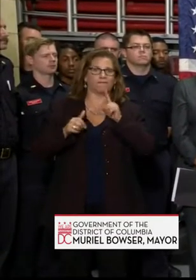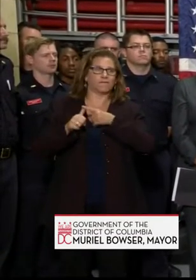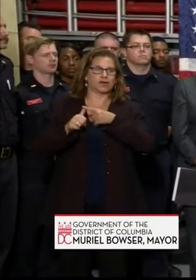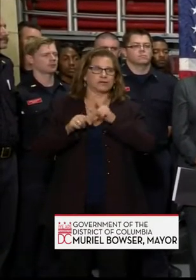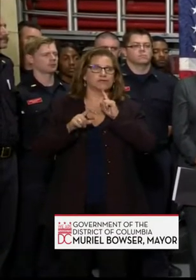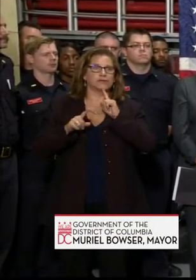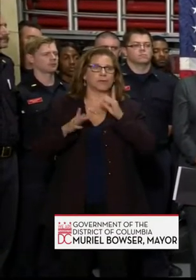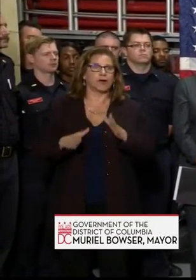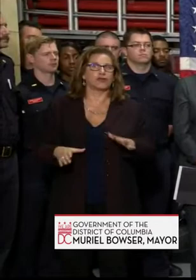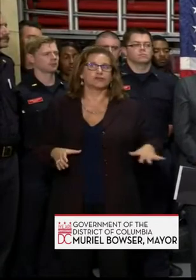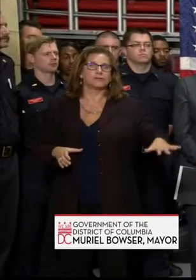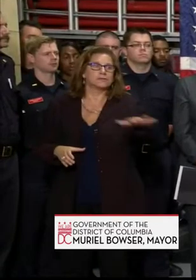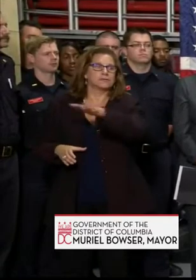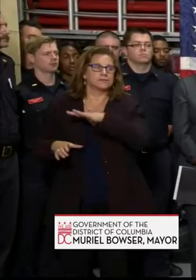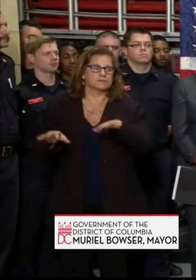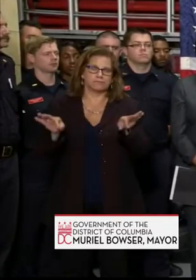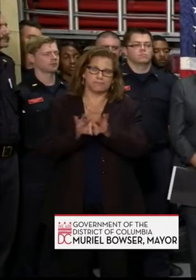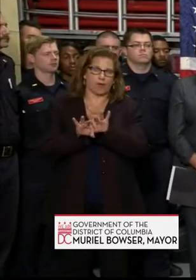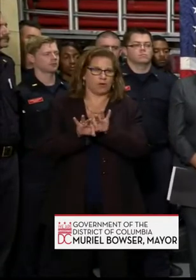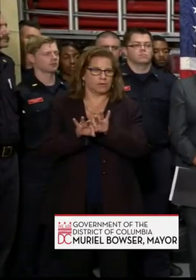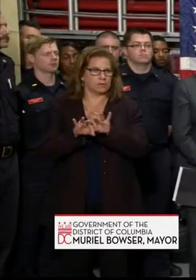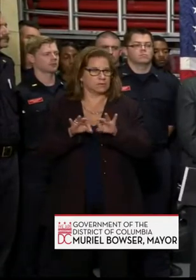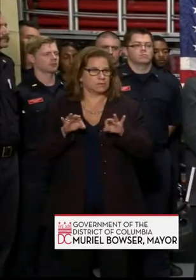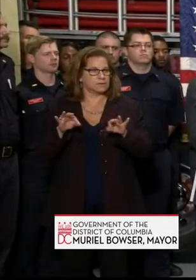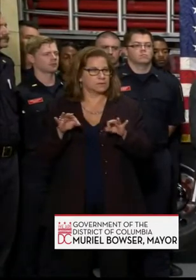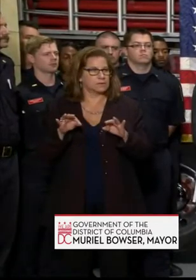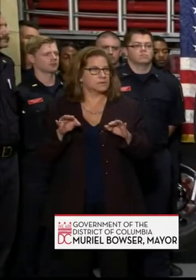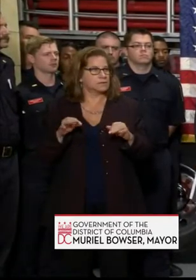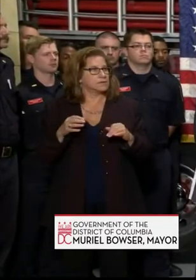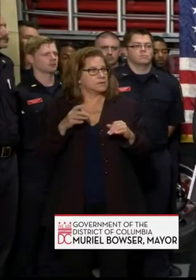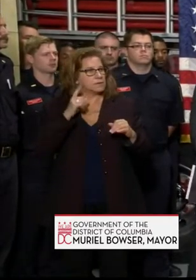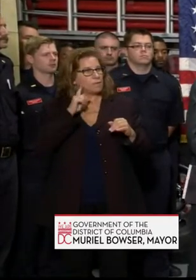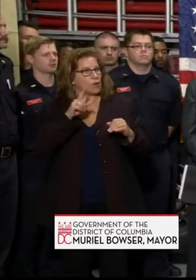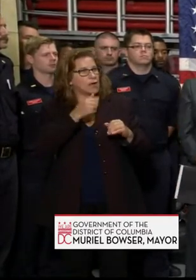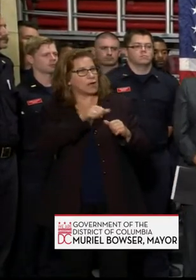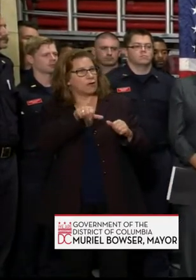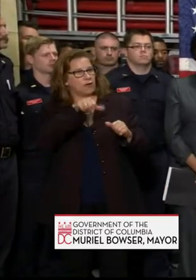EXTRAORDINARILY TRYING CIRCUMSTANCES. RESOLVED BY THE COUNCIL OF THE DISTRICT OF COLUMBIA THAT THIS